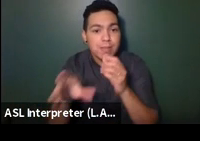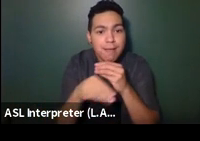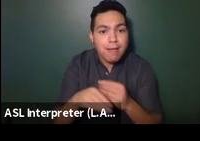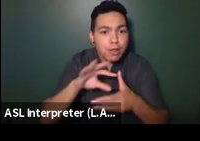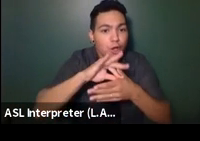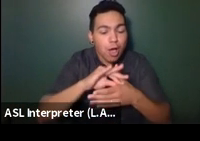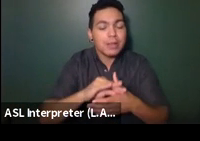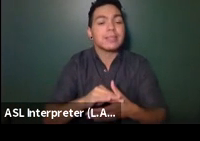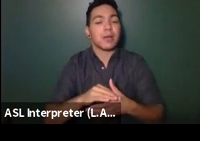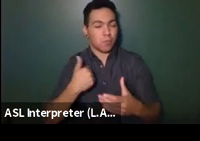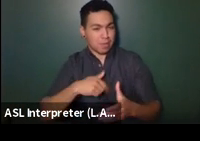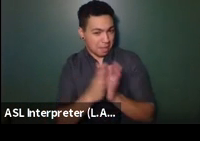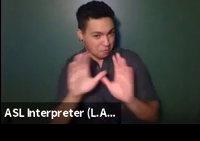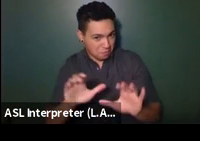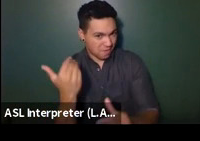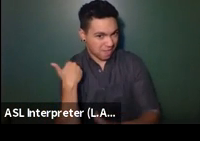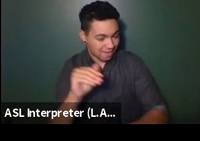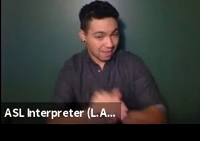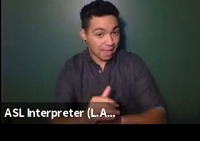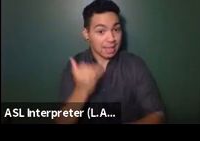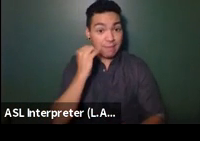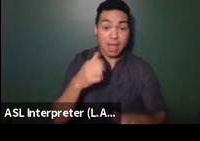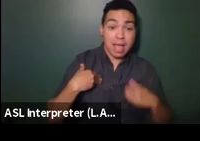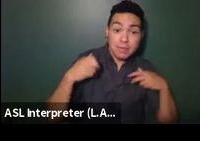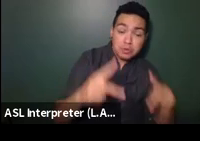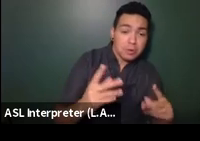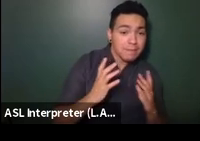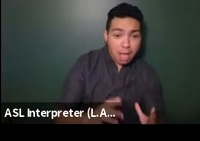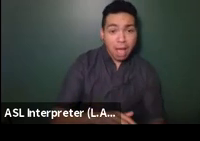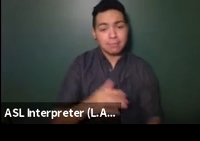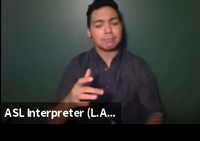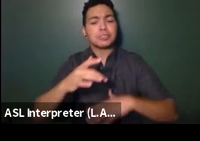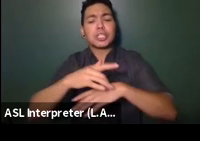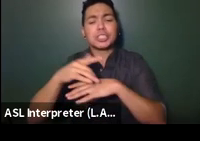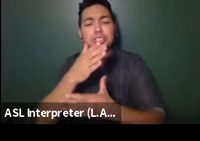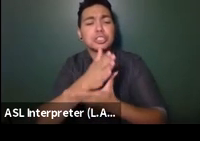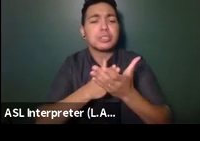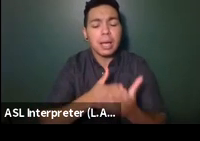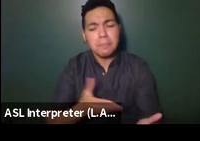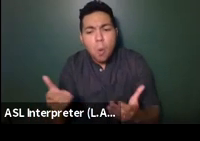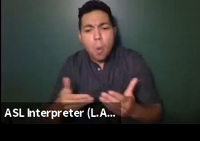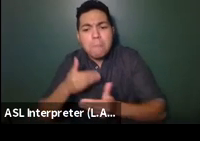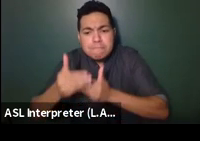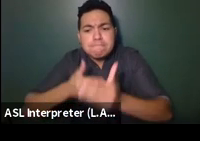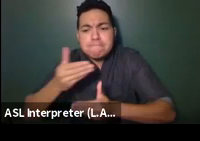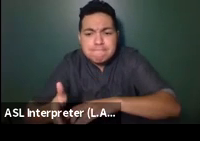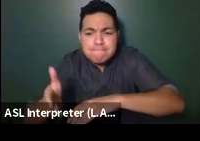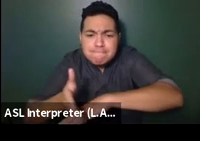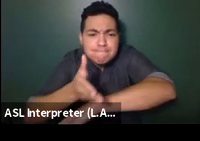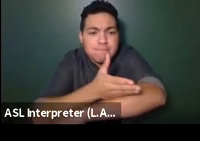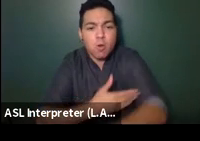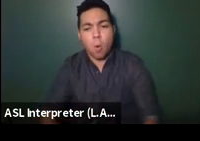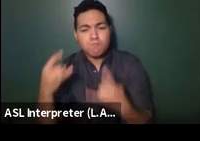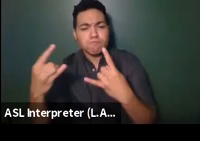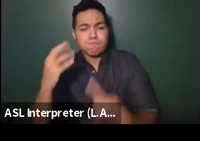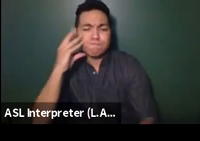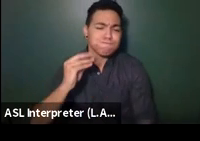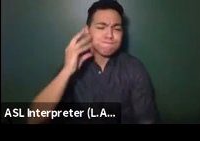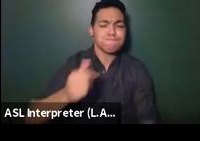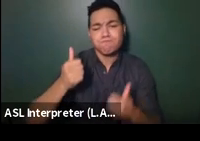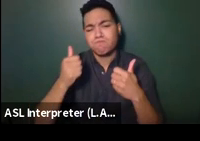ESD 113 - Andrew Hickman: So please reply, if you didn't have a chance. If you're able to dabble. A little getting there are rock star status and then what are you most excited have learned today.